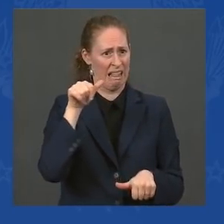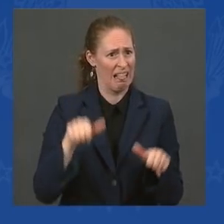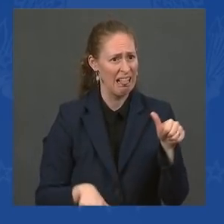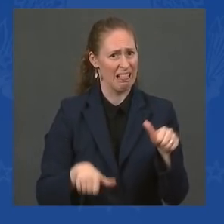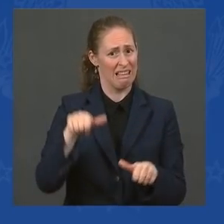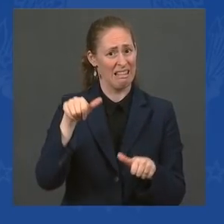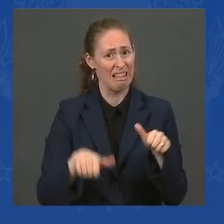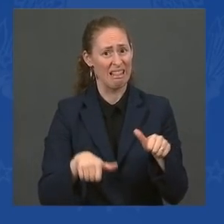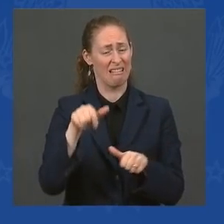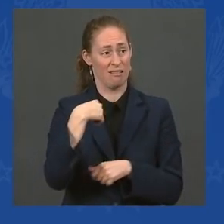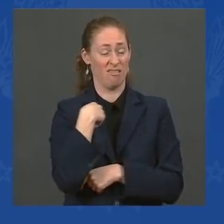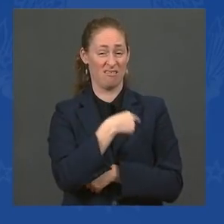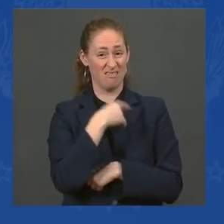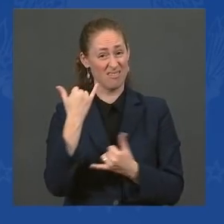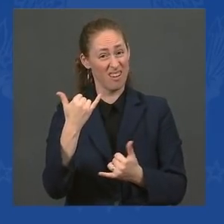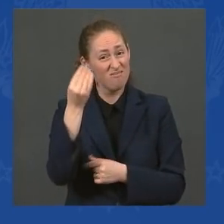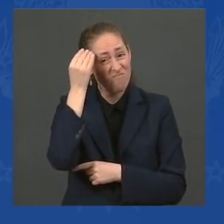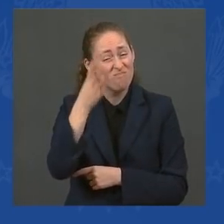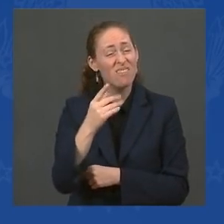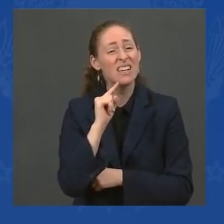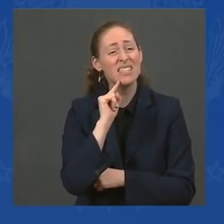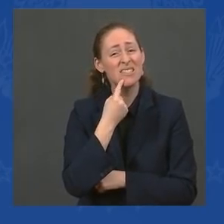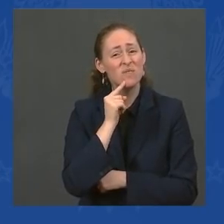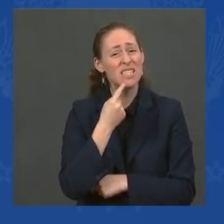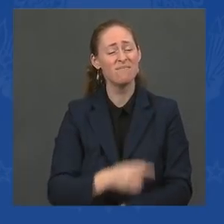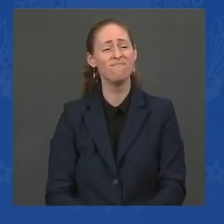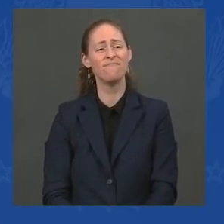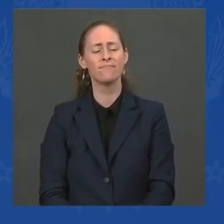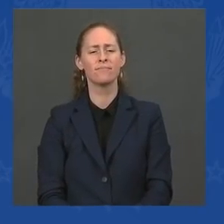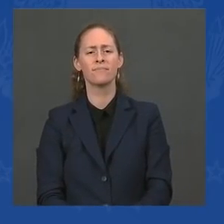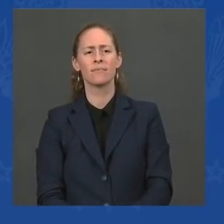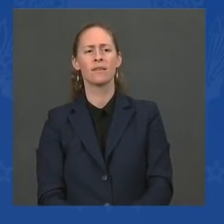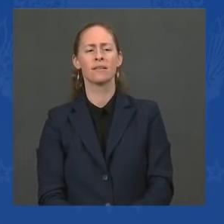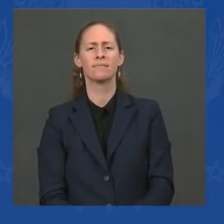And it has consequences that are cons- -- real. What does -- you know, Jamie,